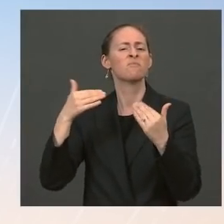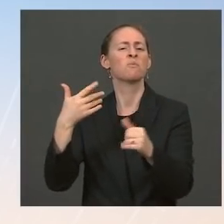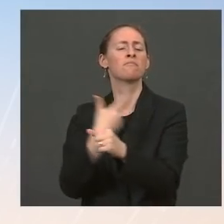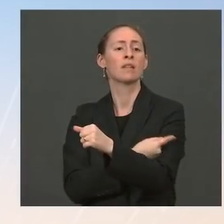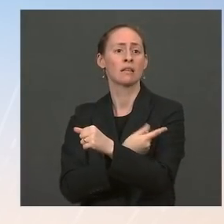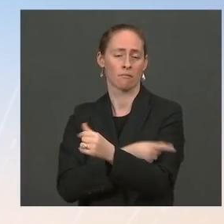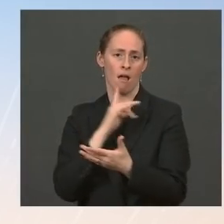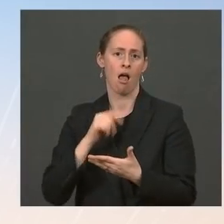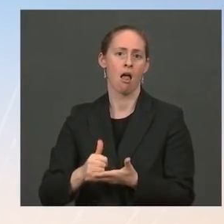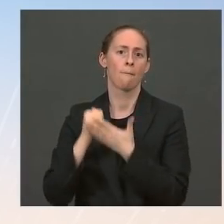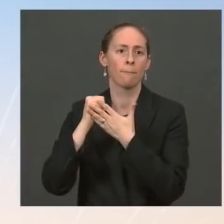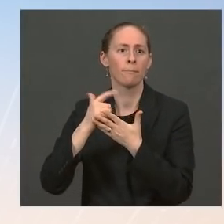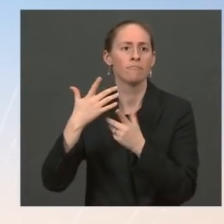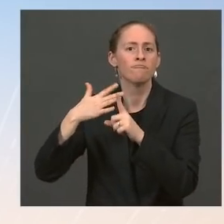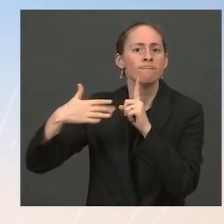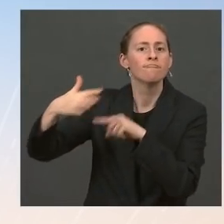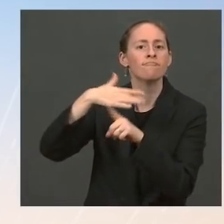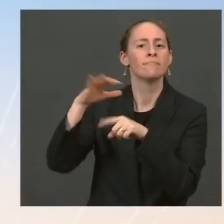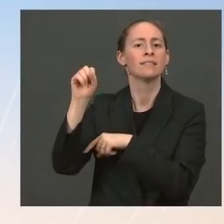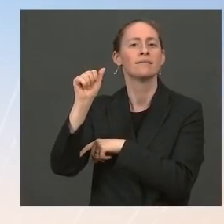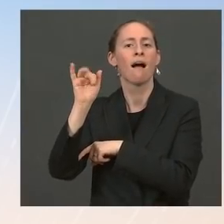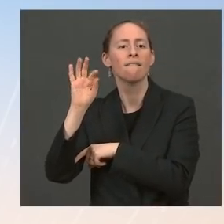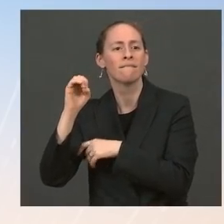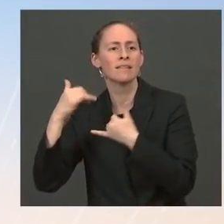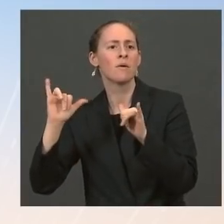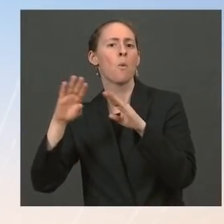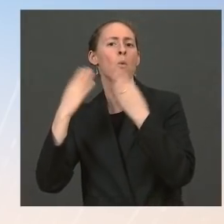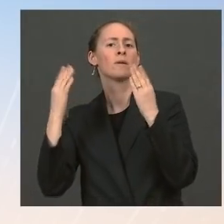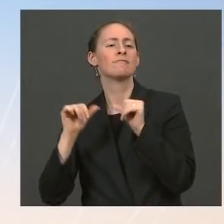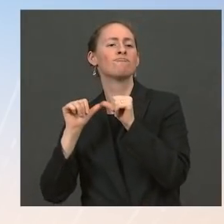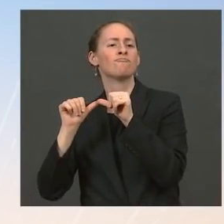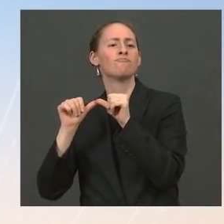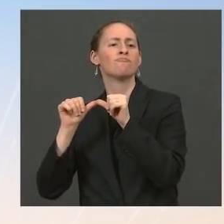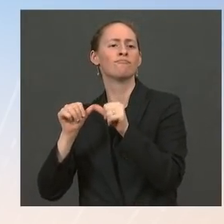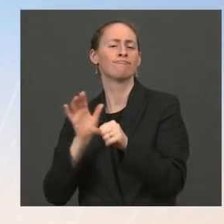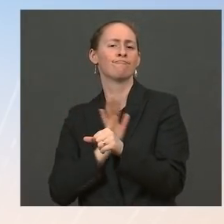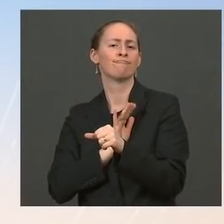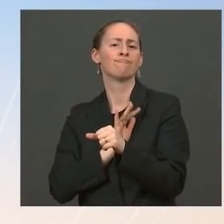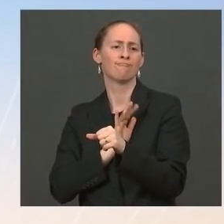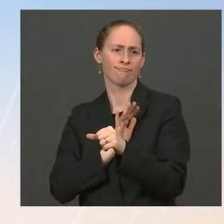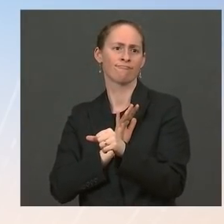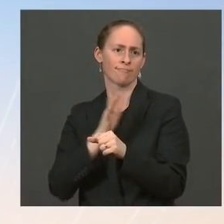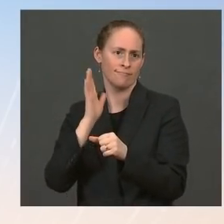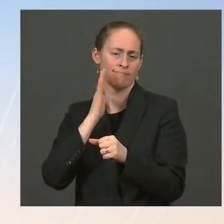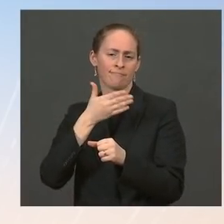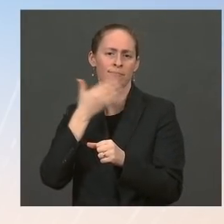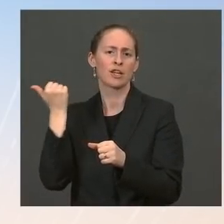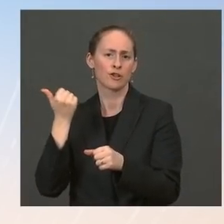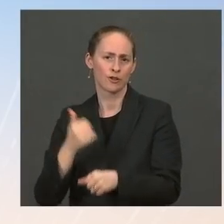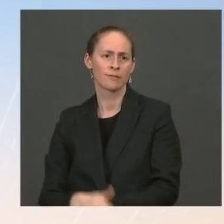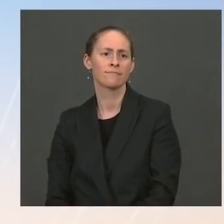or versions of these vaccine requirements because they know it's in the interests of their workforces -- to protect their workforces,